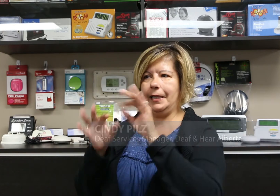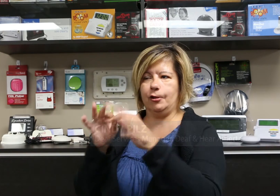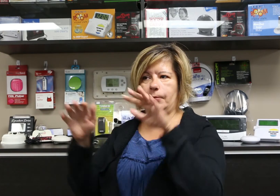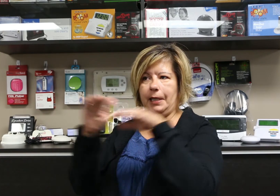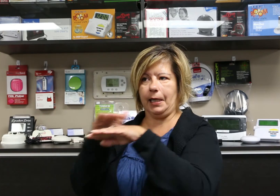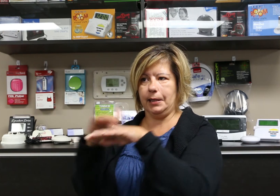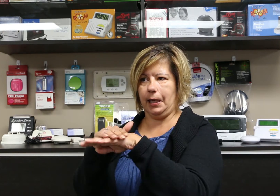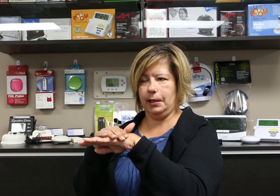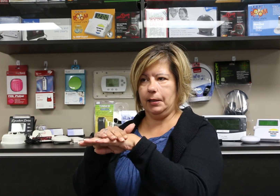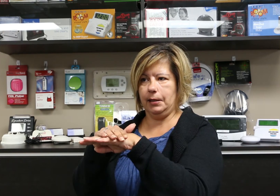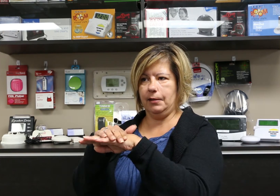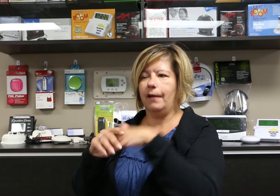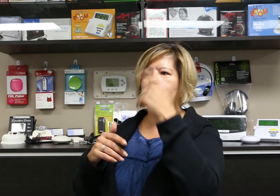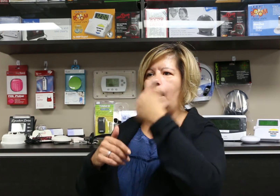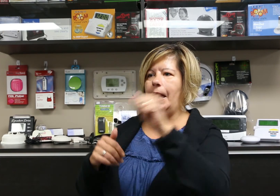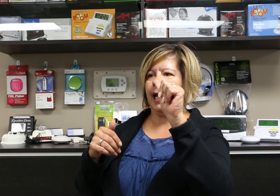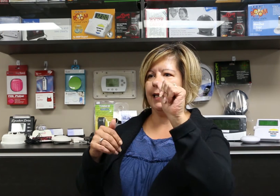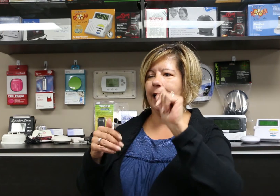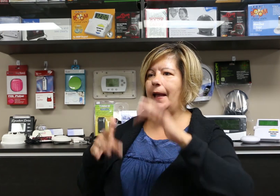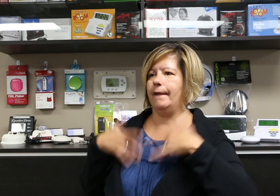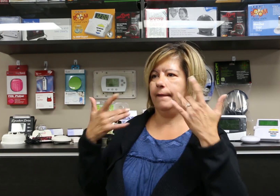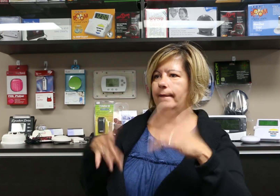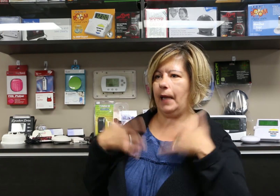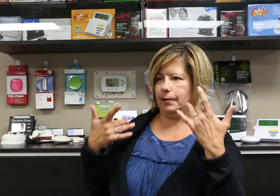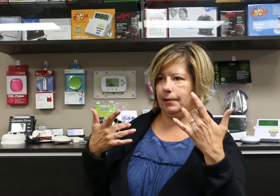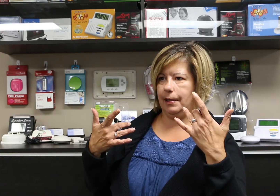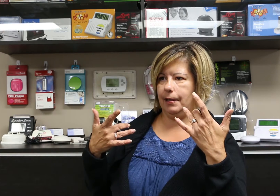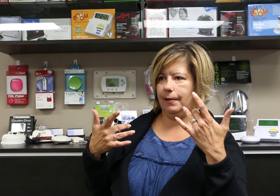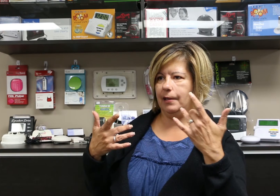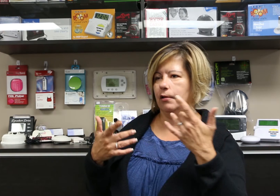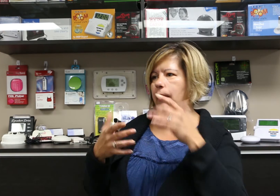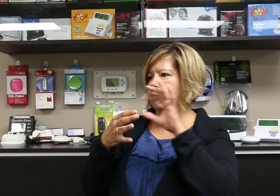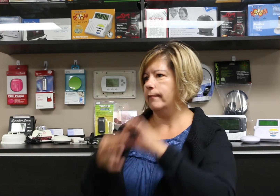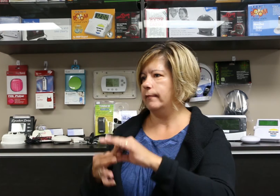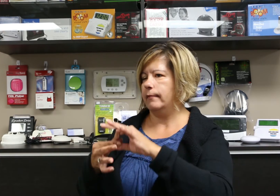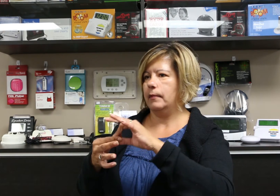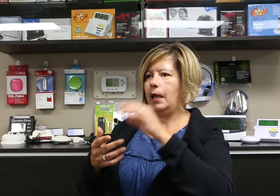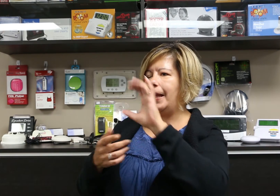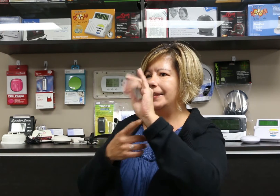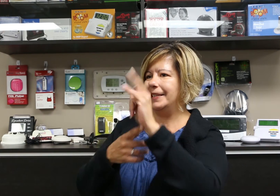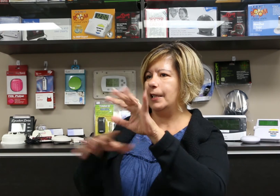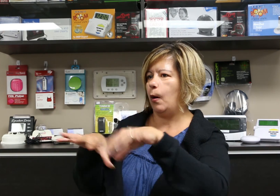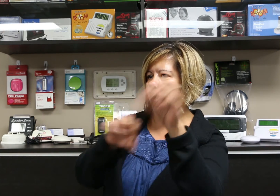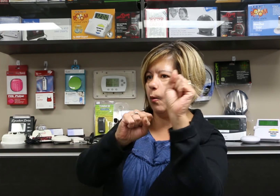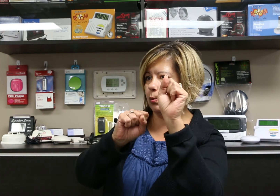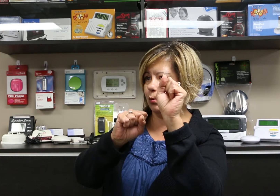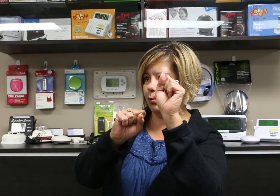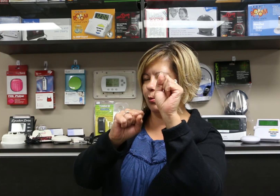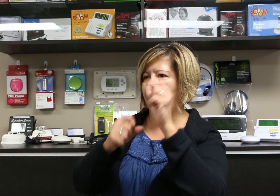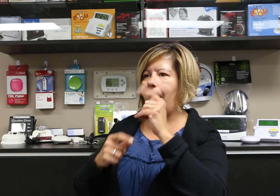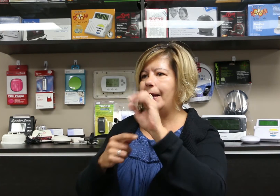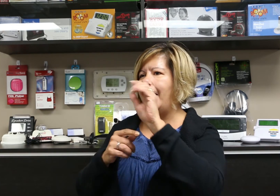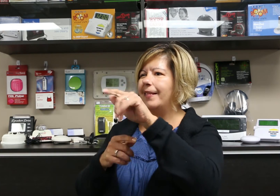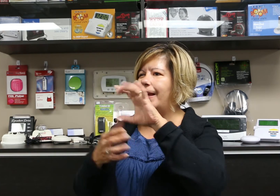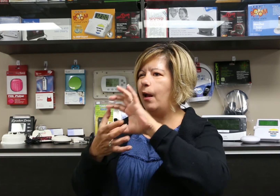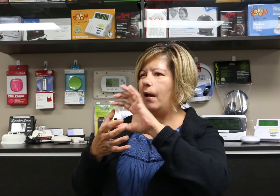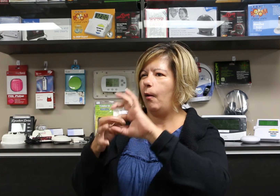that interpreter access for any event that's related to anything that The City is hosting.